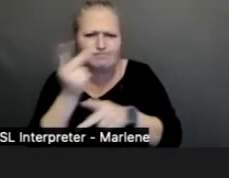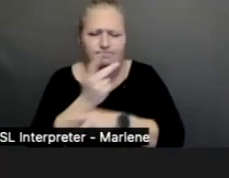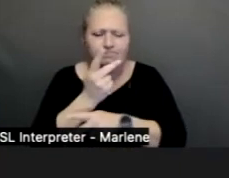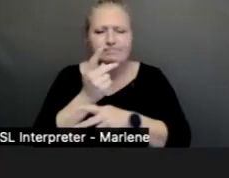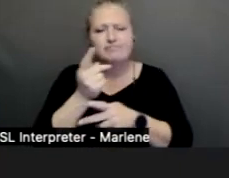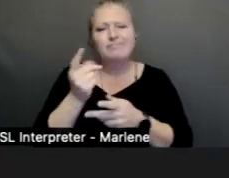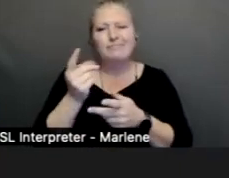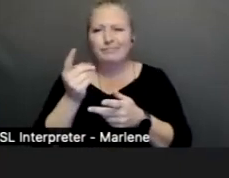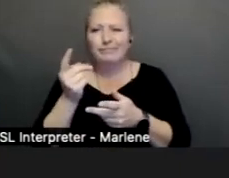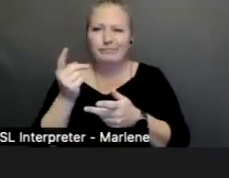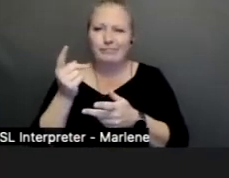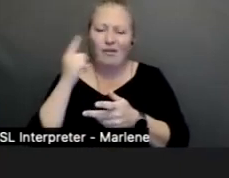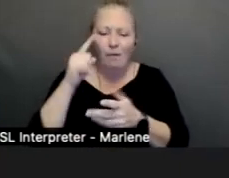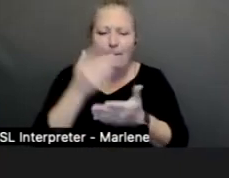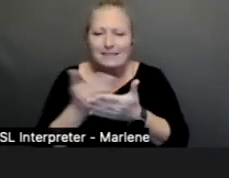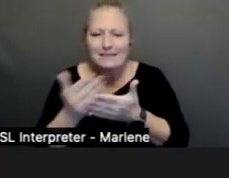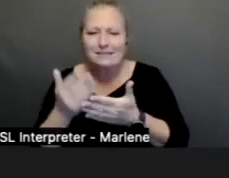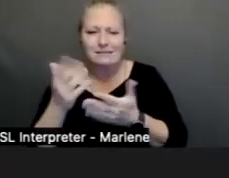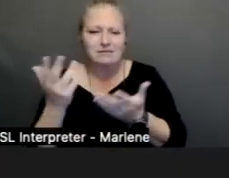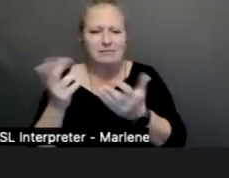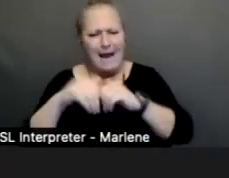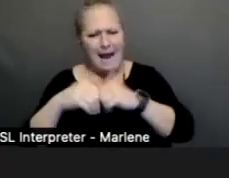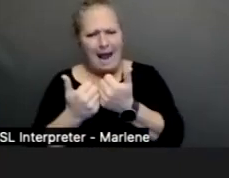For for those materials, and it's like, how does that how does that fit now,